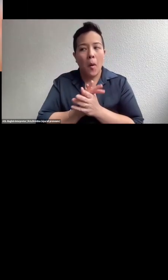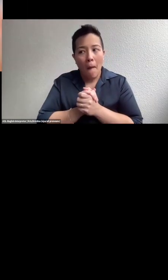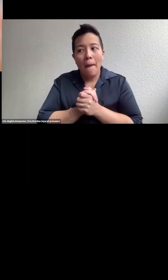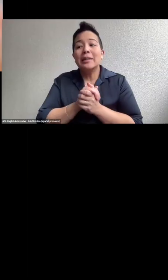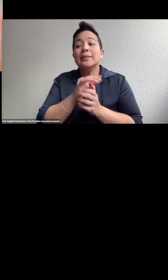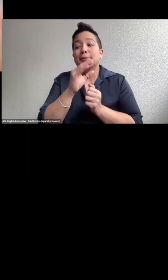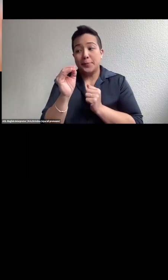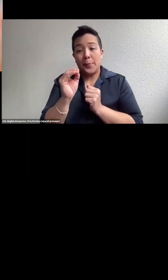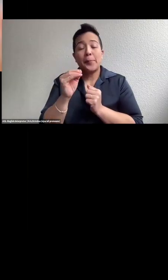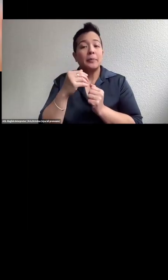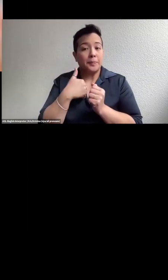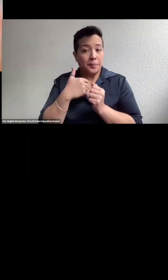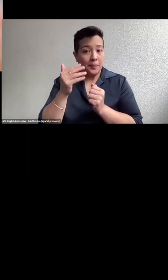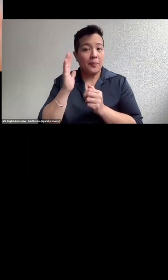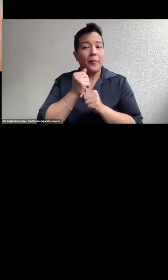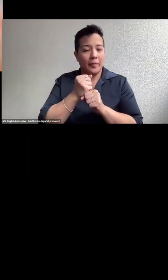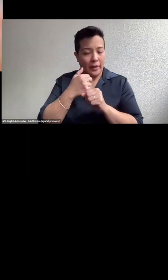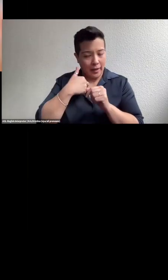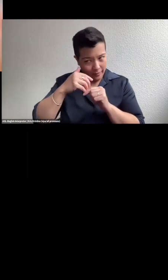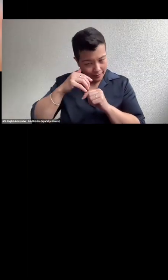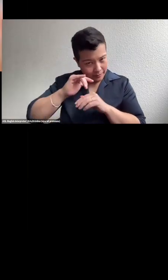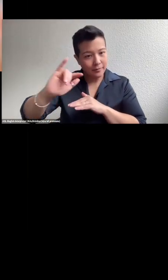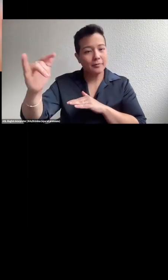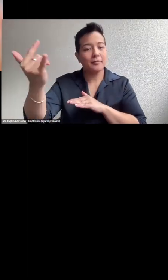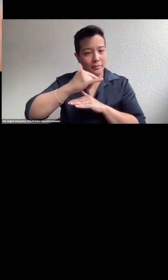was making trips back and forth to the state that he